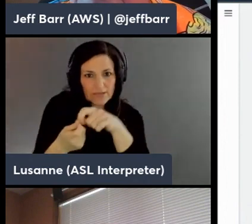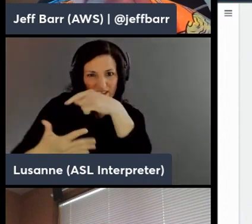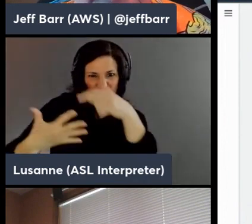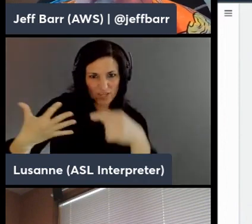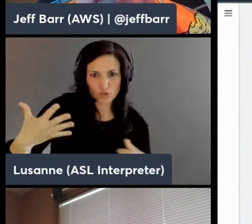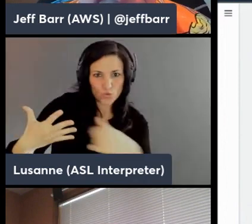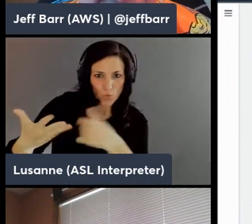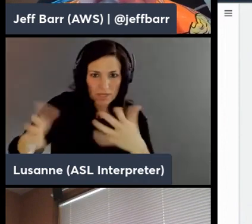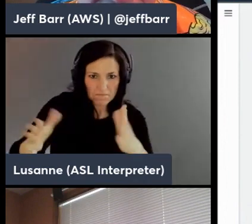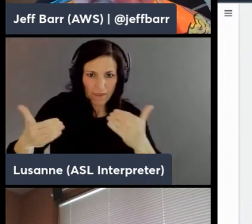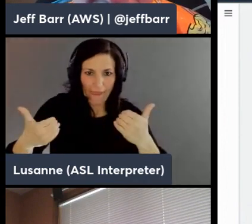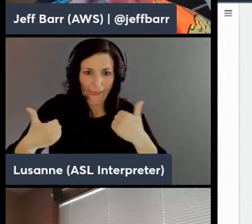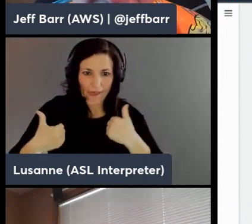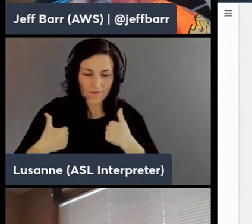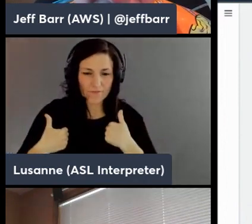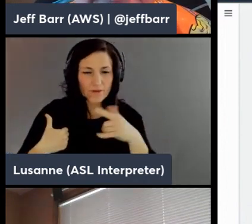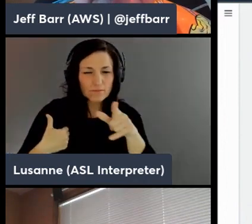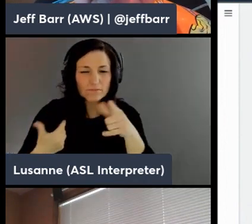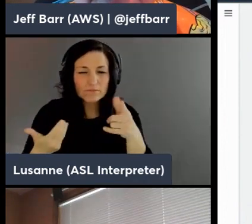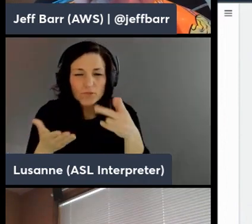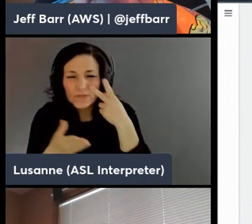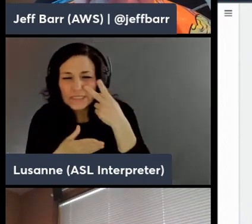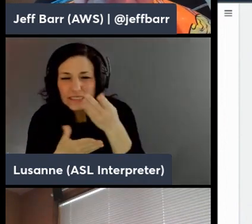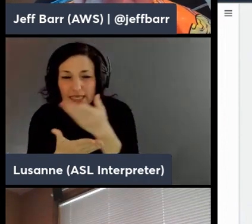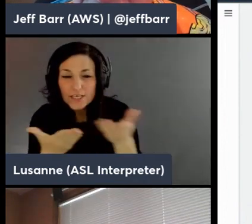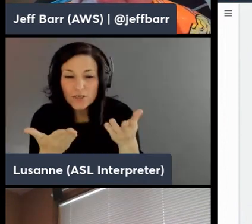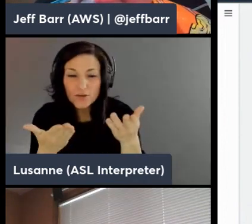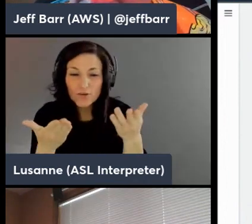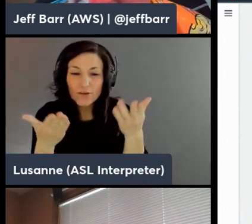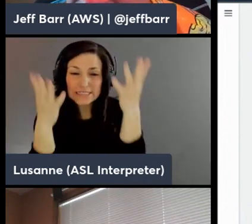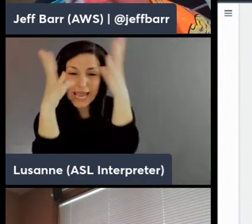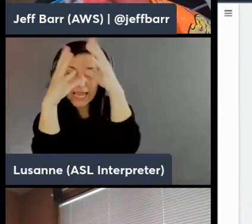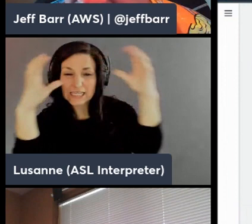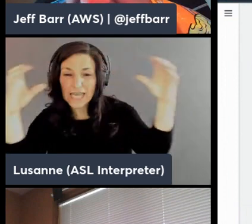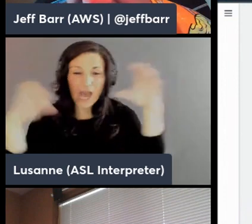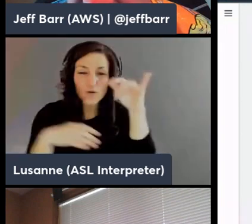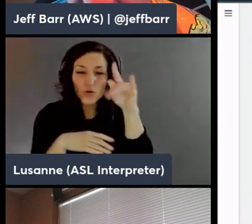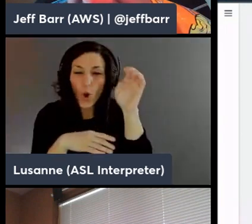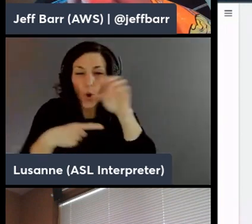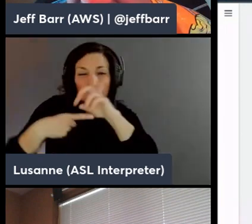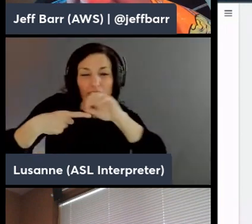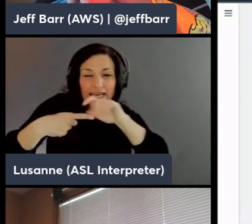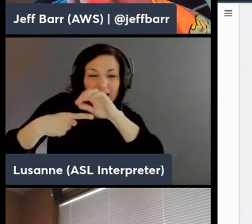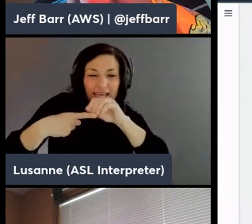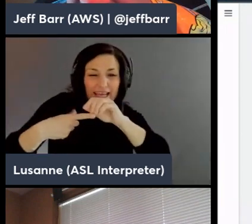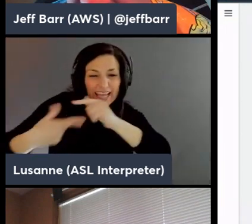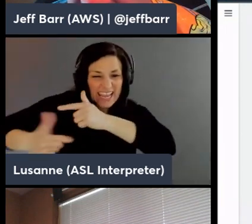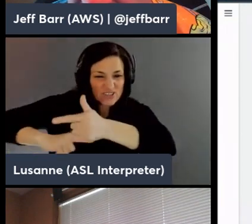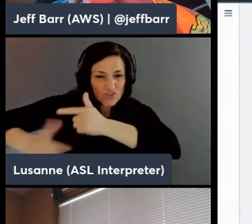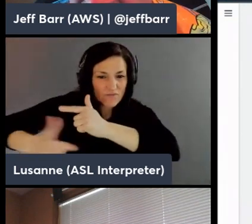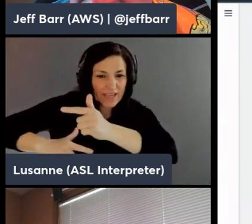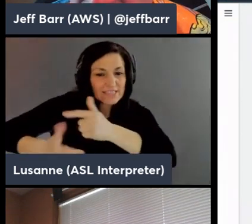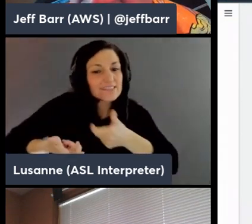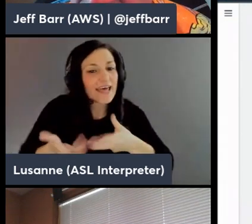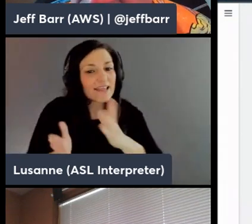So what we're gonna see here is a Cloud Code interface. This lets us edit the code that runs